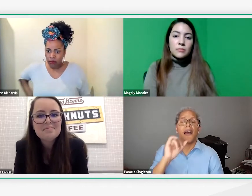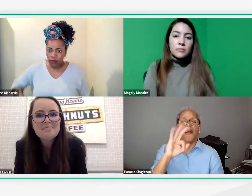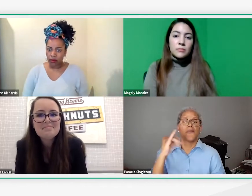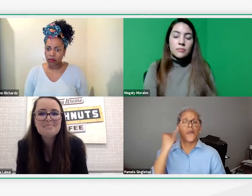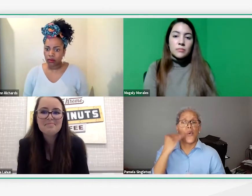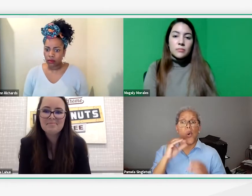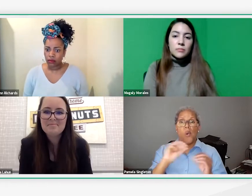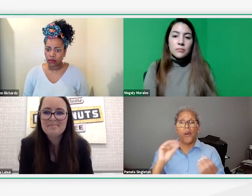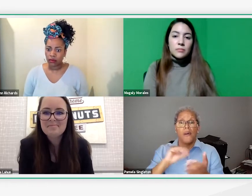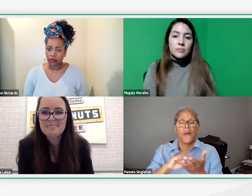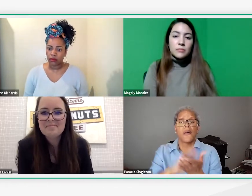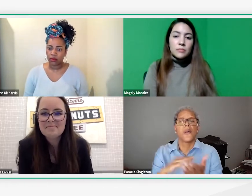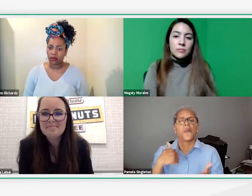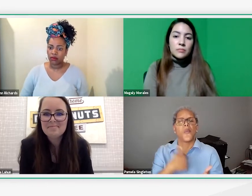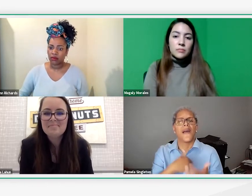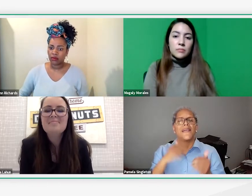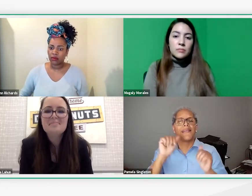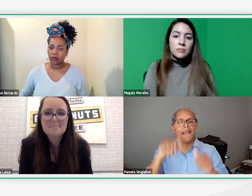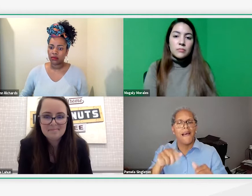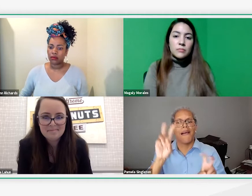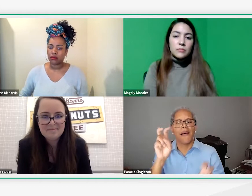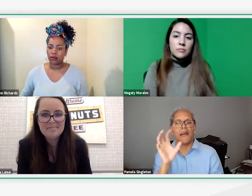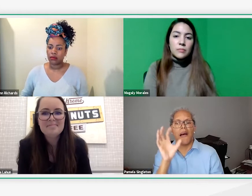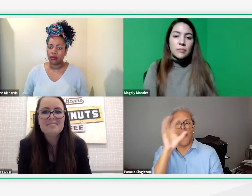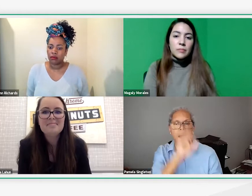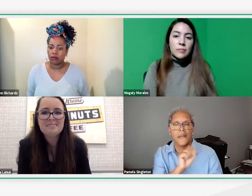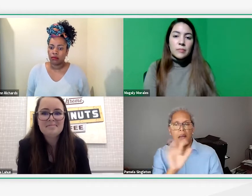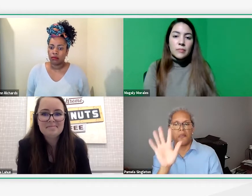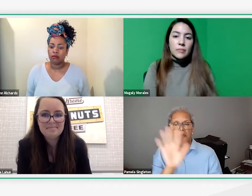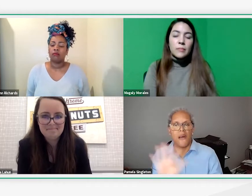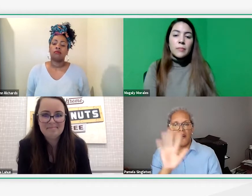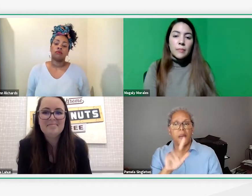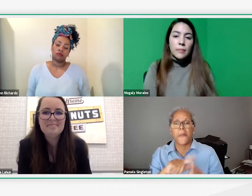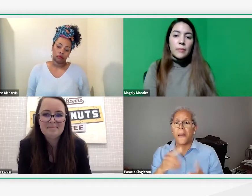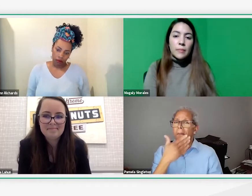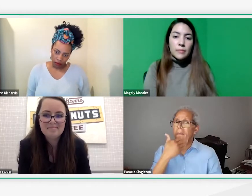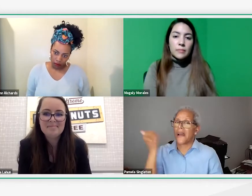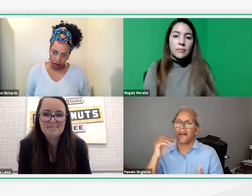If you don't have that documentation, we can make some assumptions,